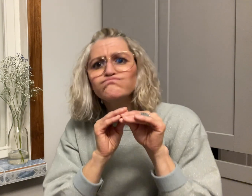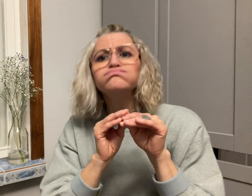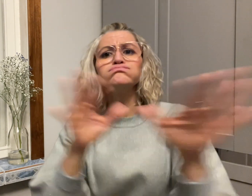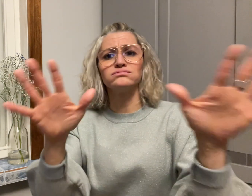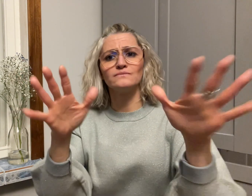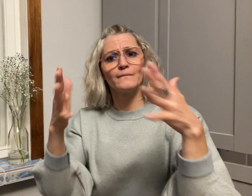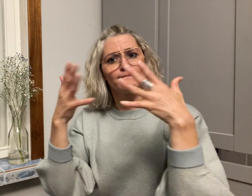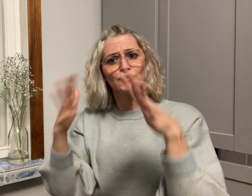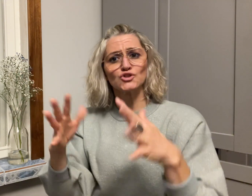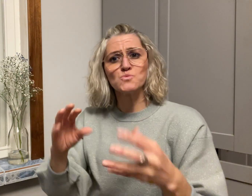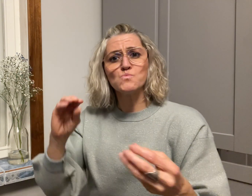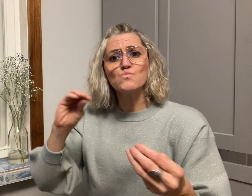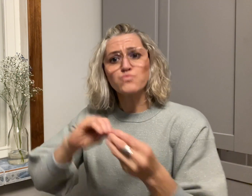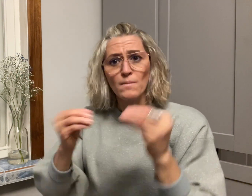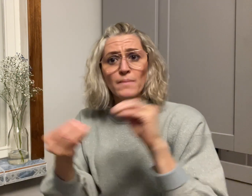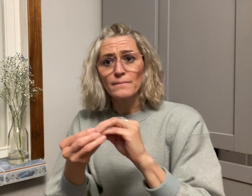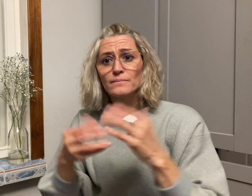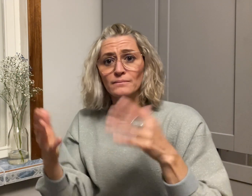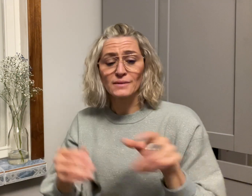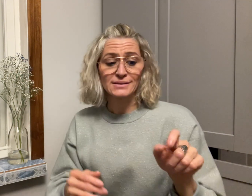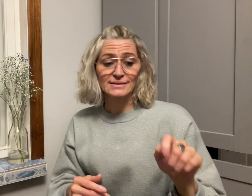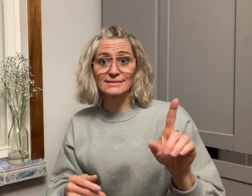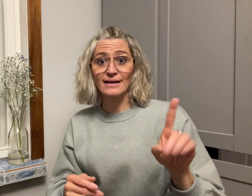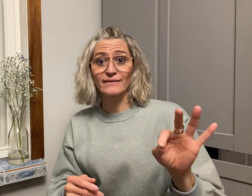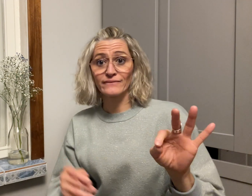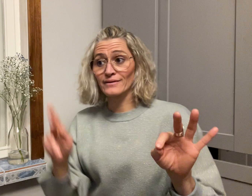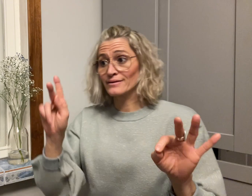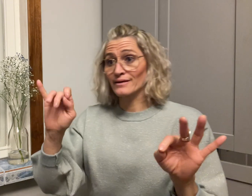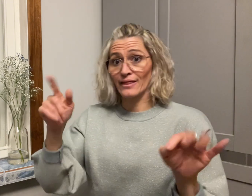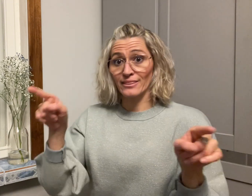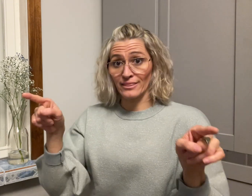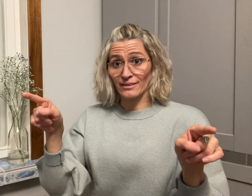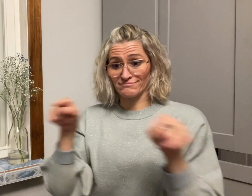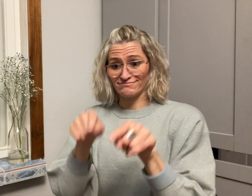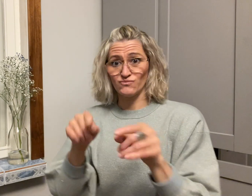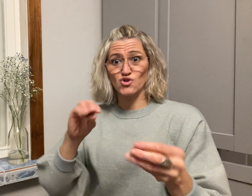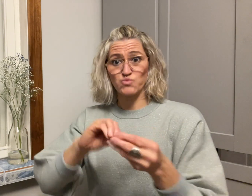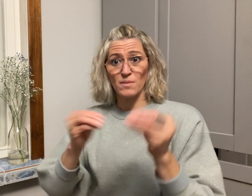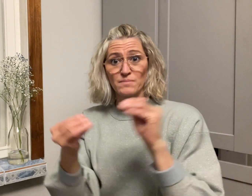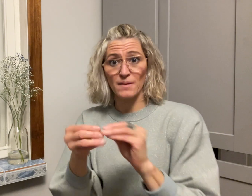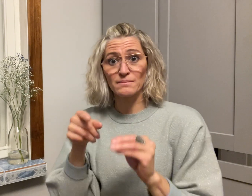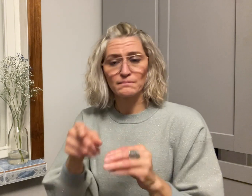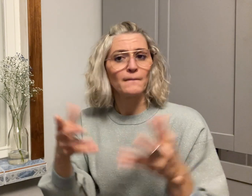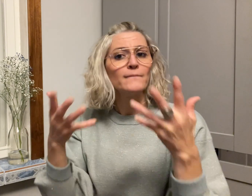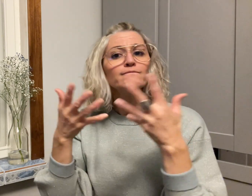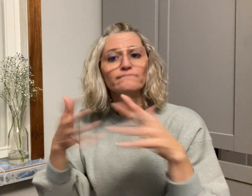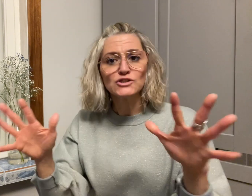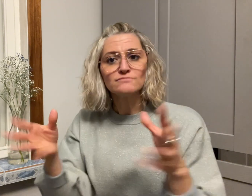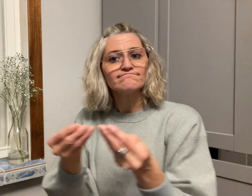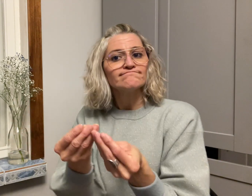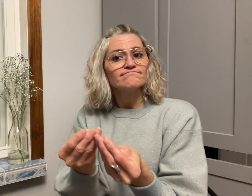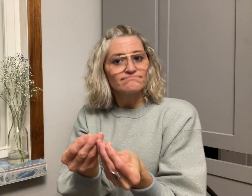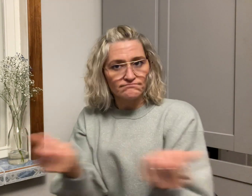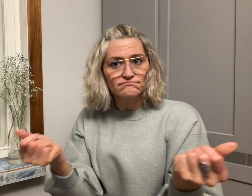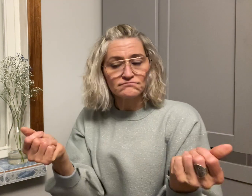has now been settled and that he looks forward to the